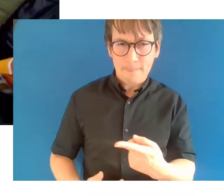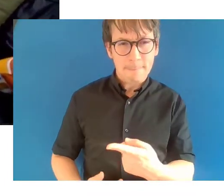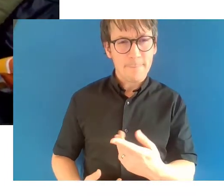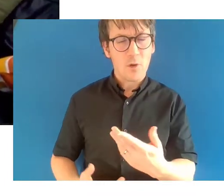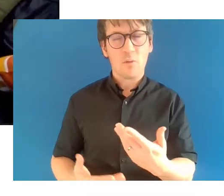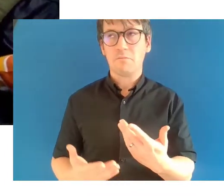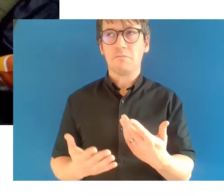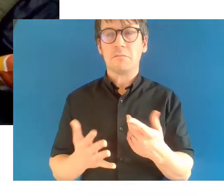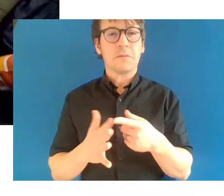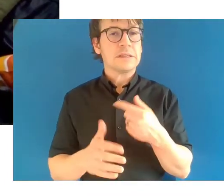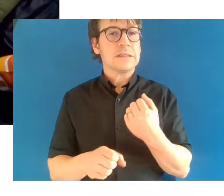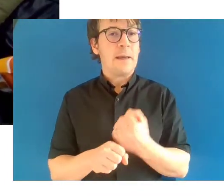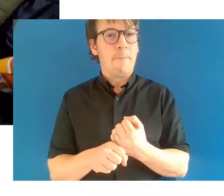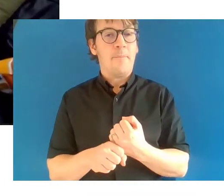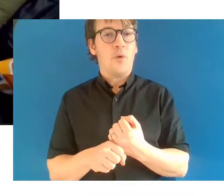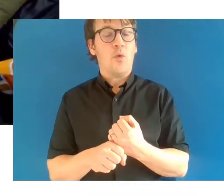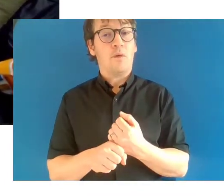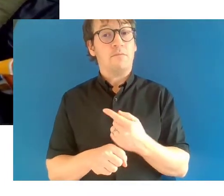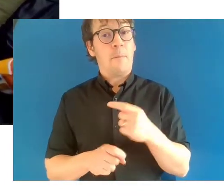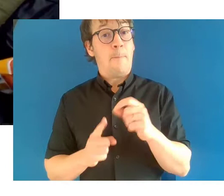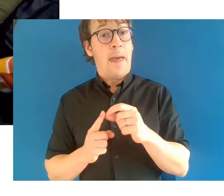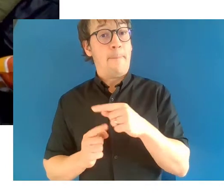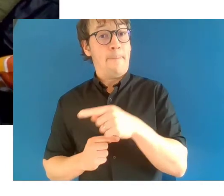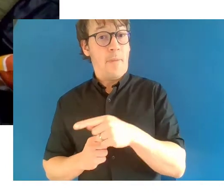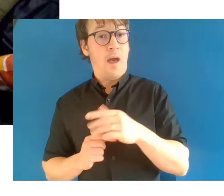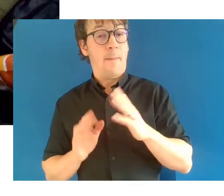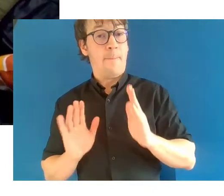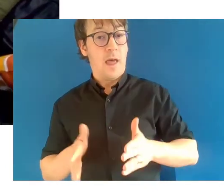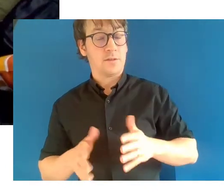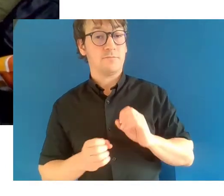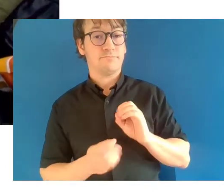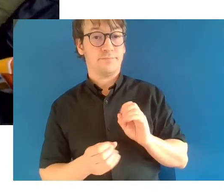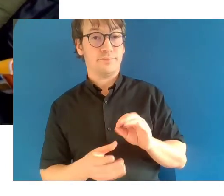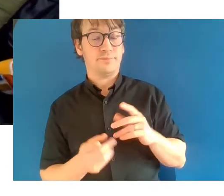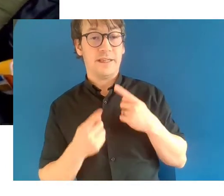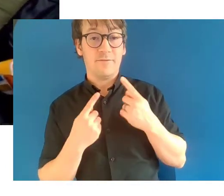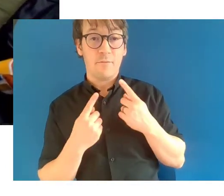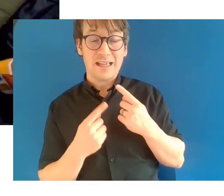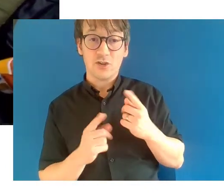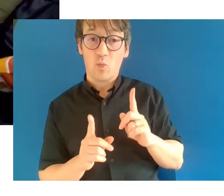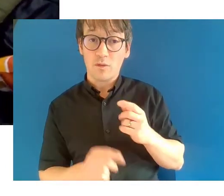Imagine if Pepper needs to give Alex some important instructions about his medicines.